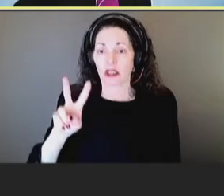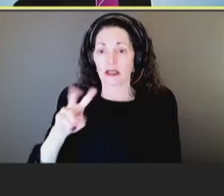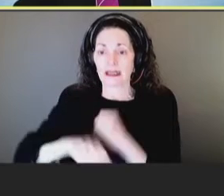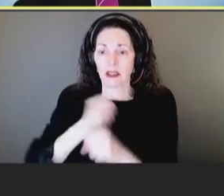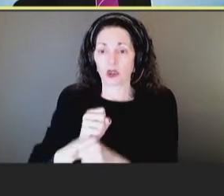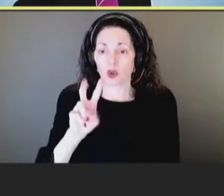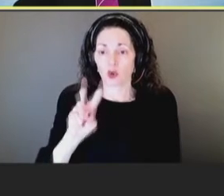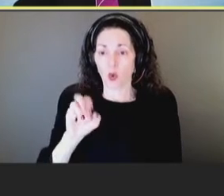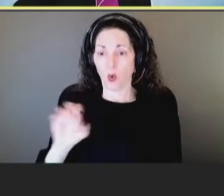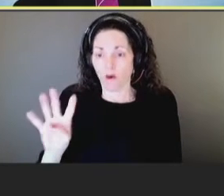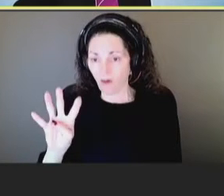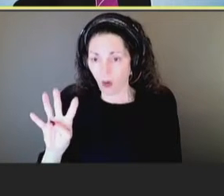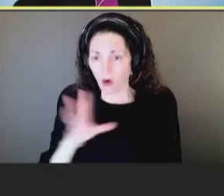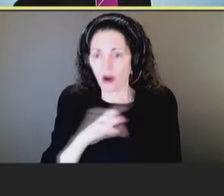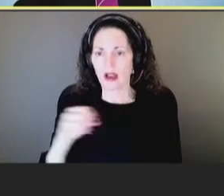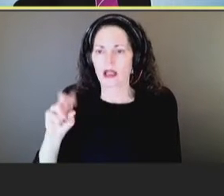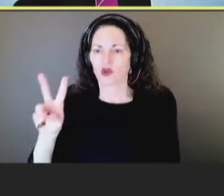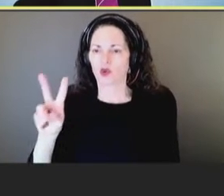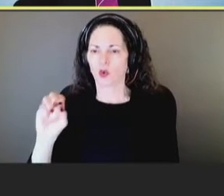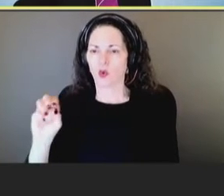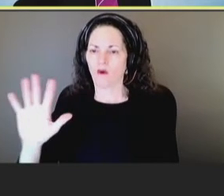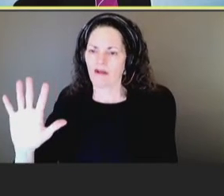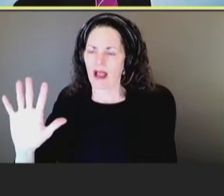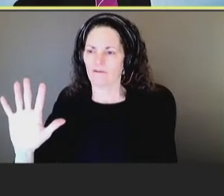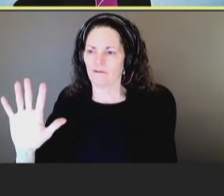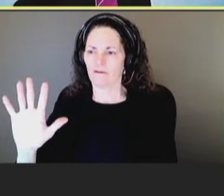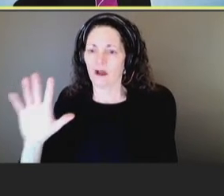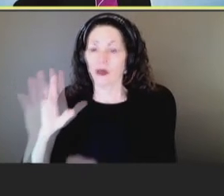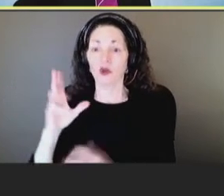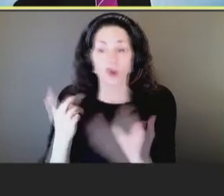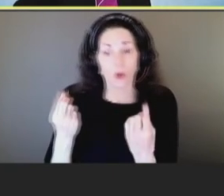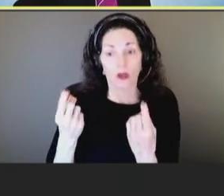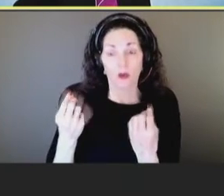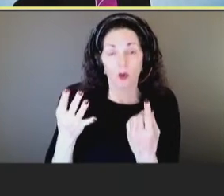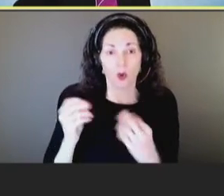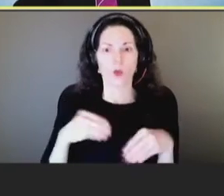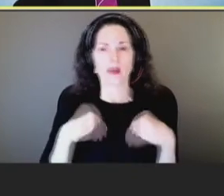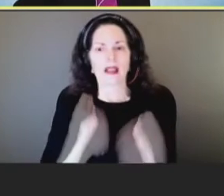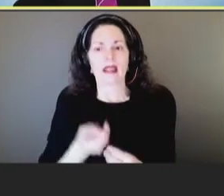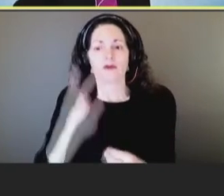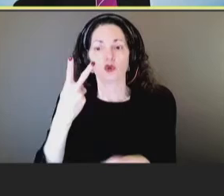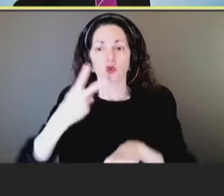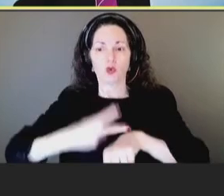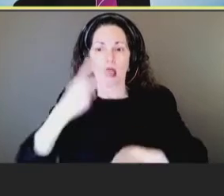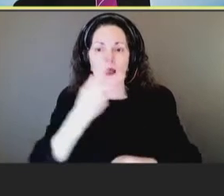And so, what we did here is we administered two doses in a heterologous prime and boost manner,